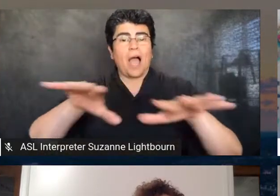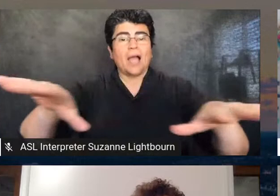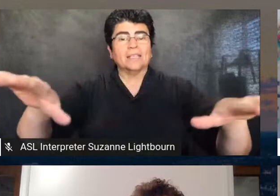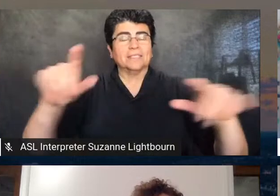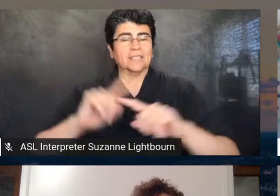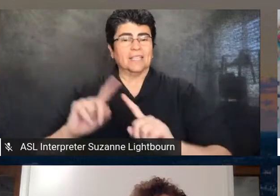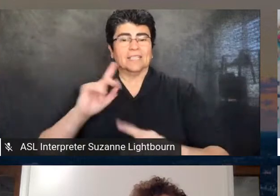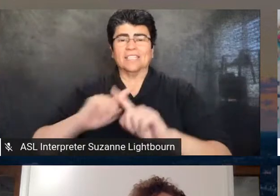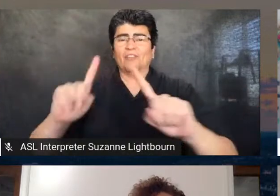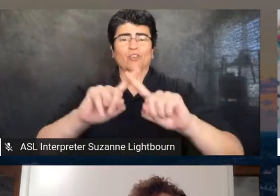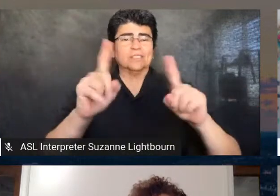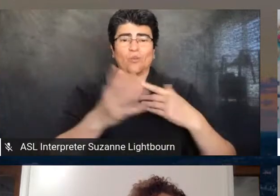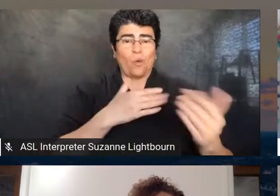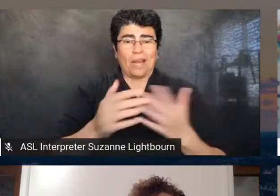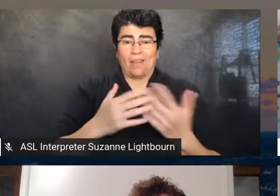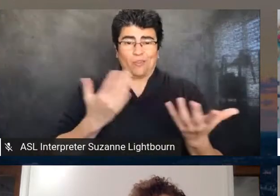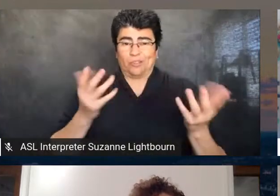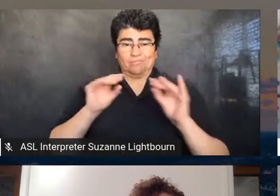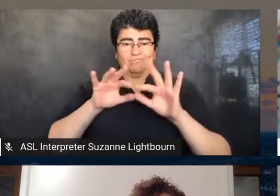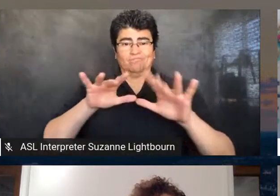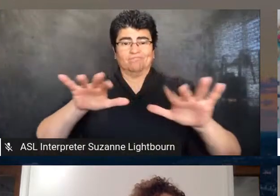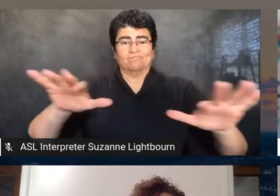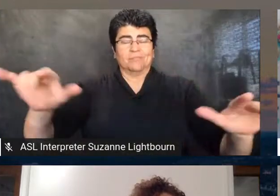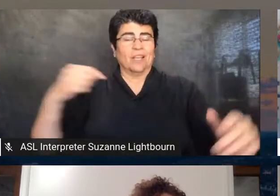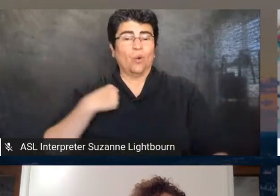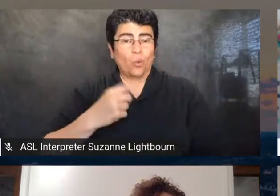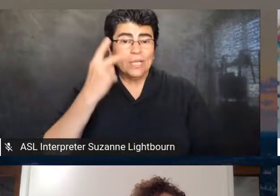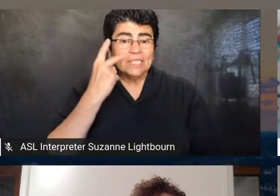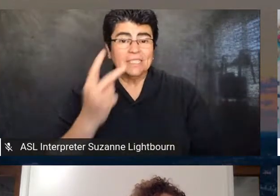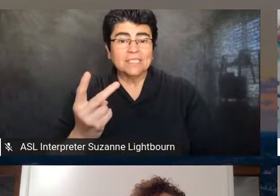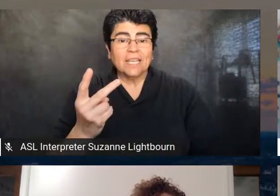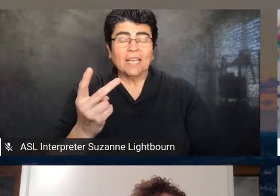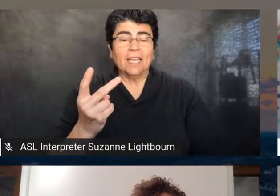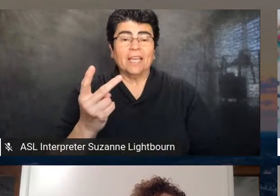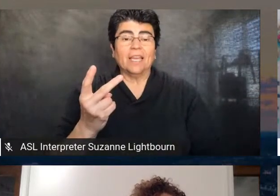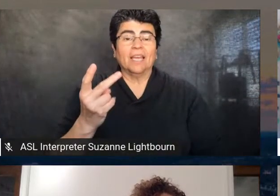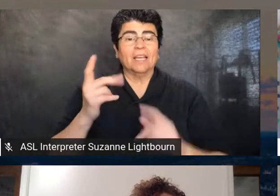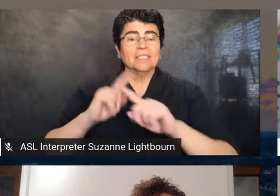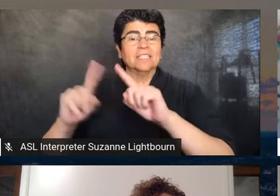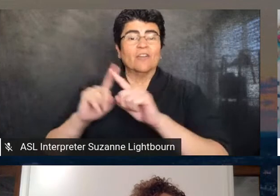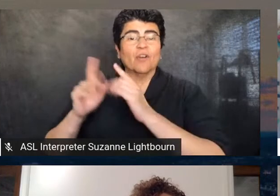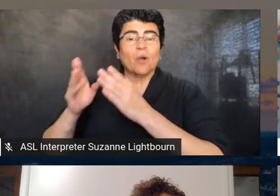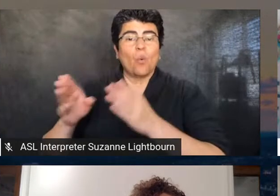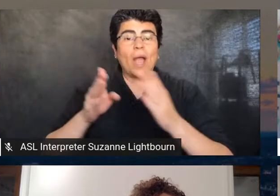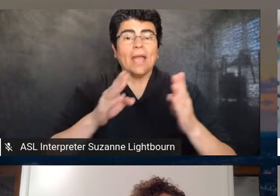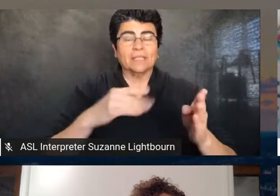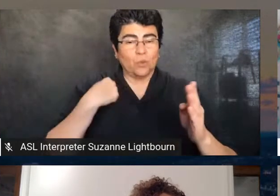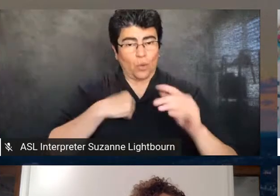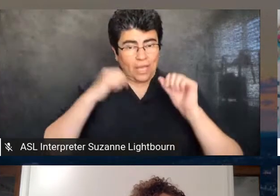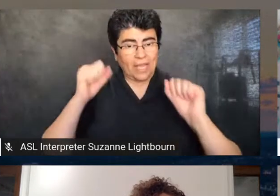whatever it is, and that we see ways in which we can create work